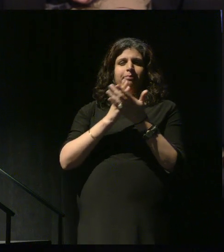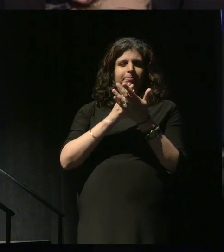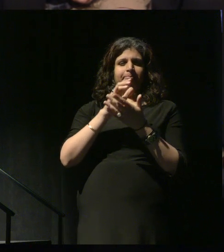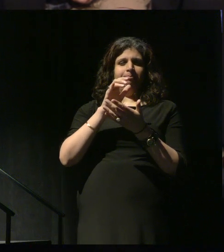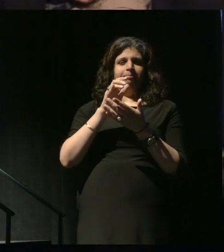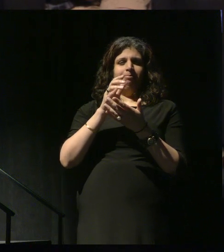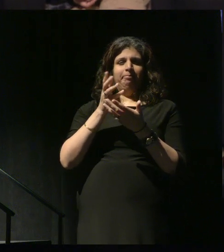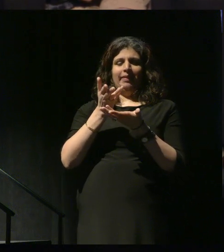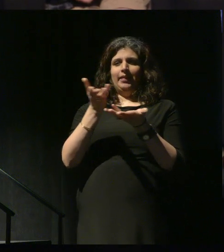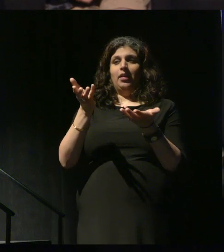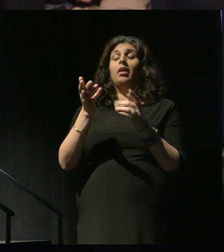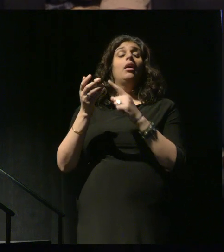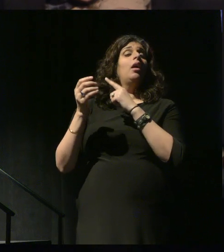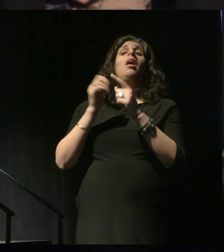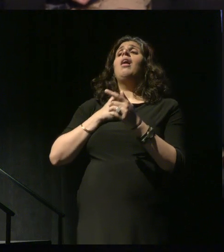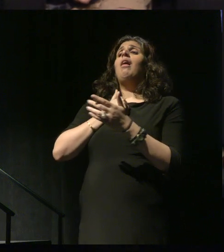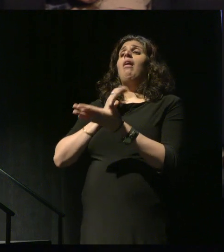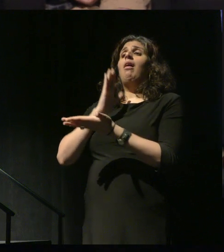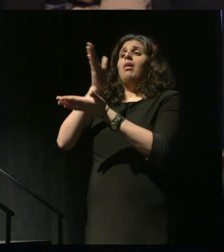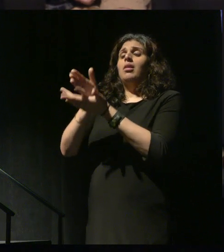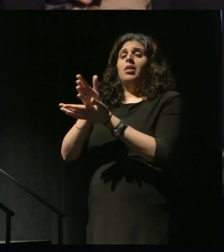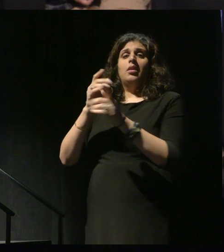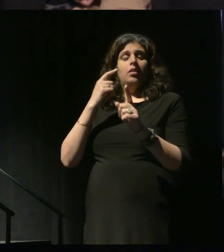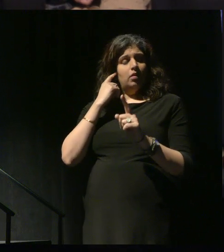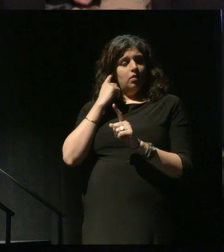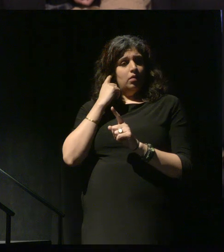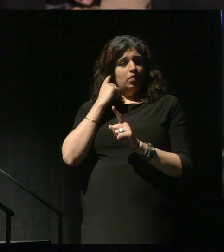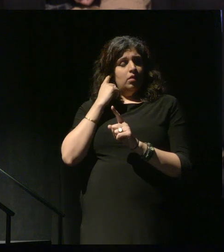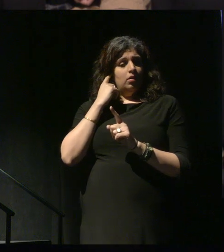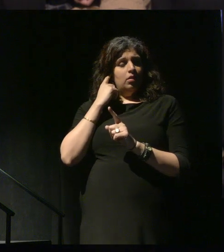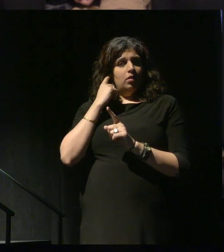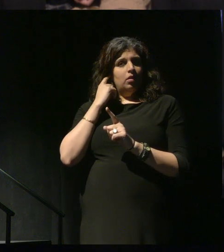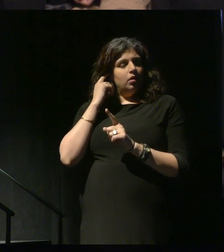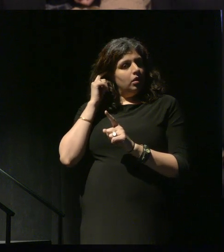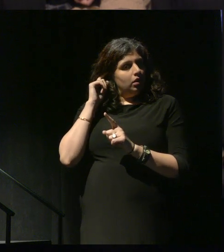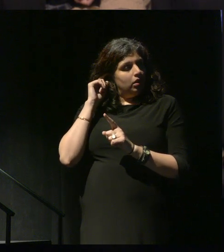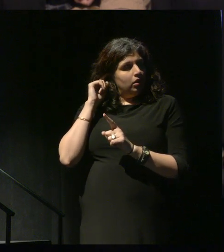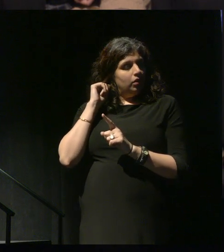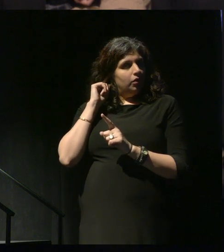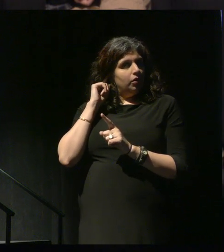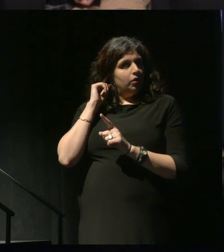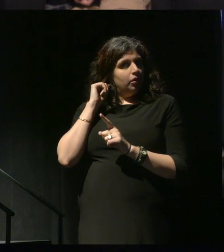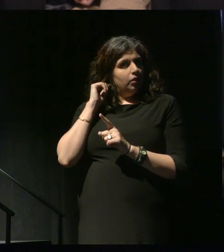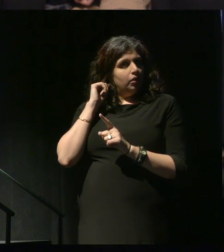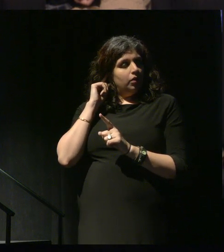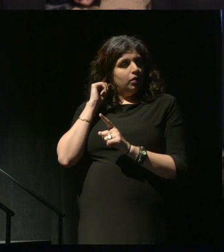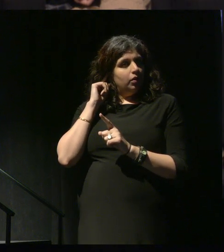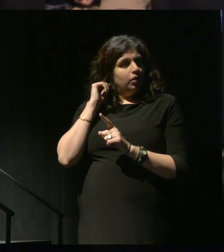Well, and it's, I'm sorry, I didn't mean to interrupt Meredith, but it's worth noting here that you were a child actor.